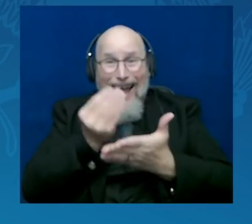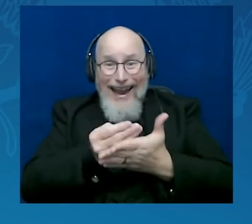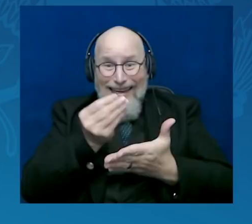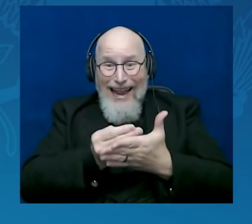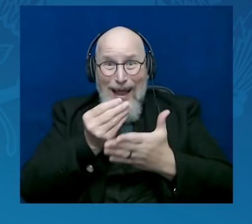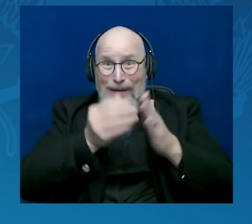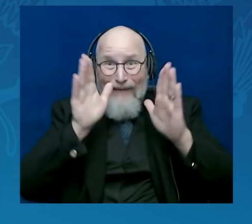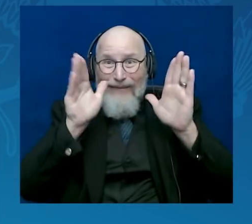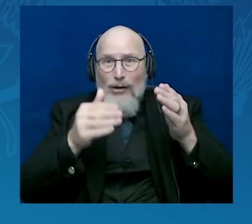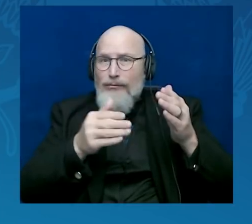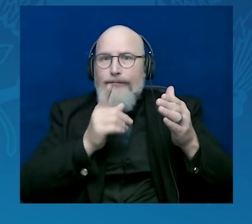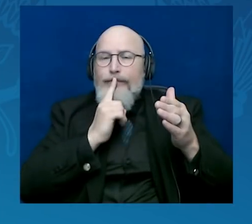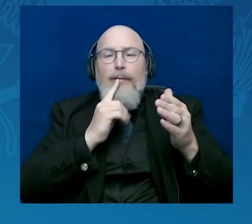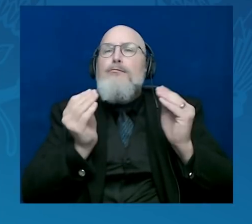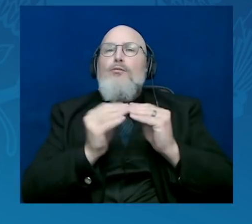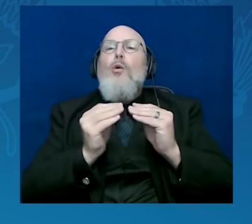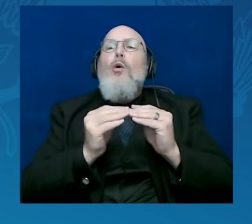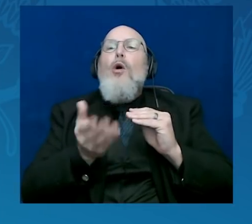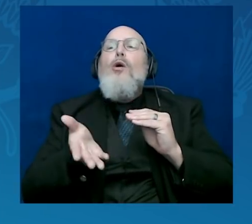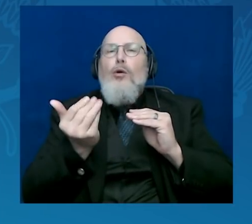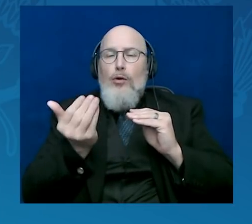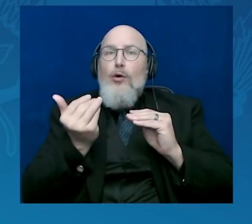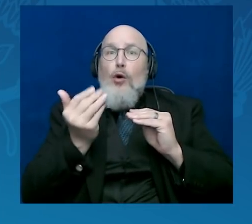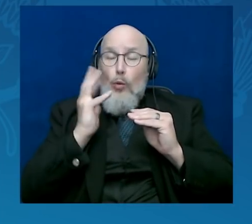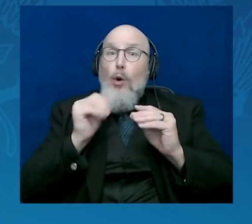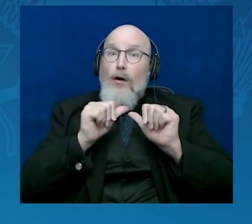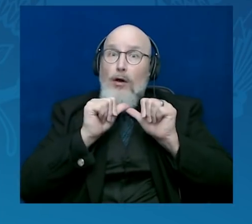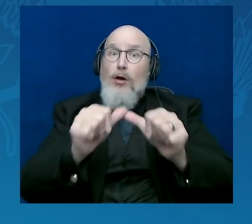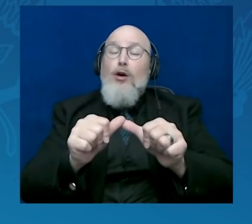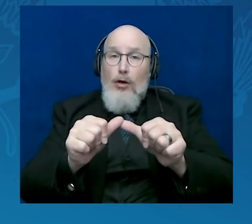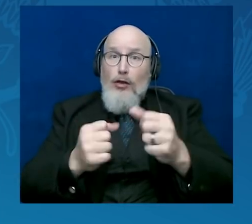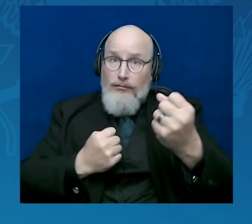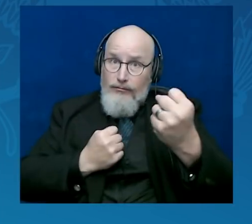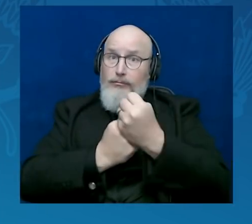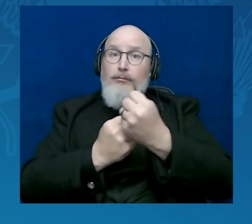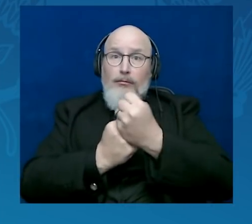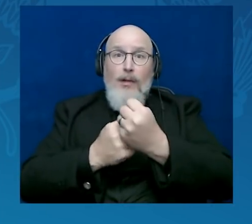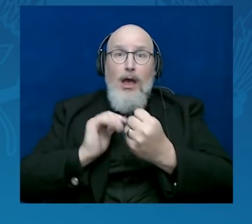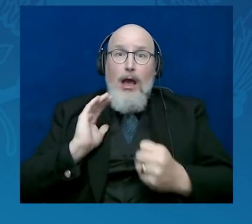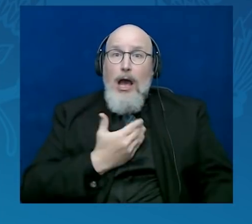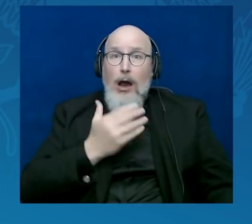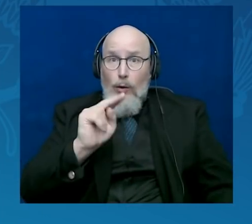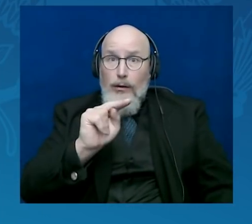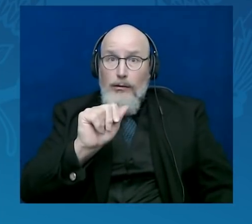We will further reinforce our NATO Allies on the eastern flank.